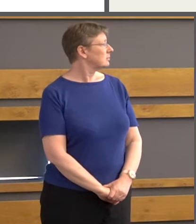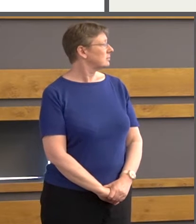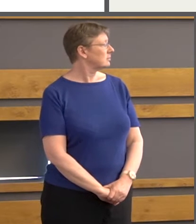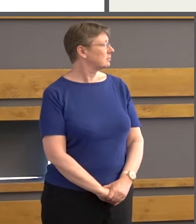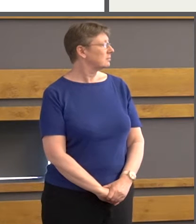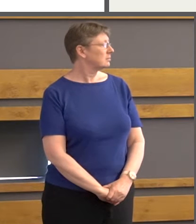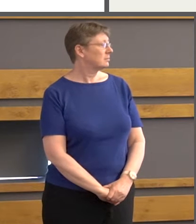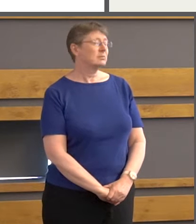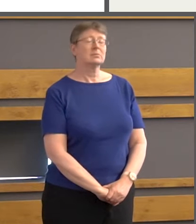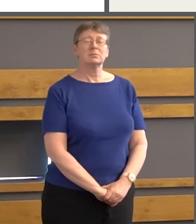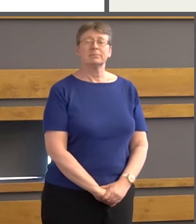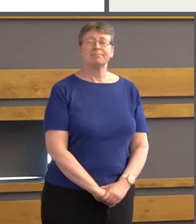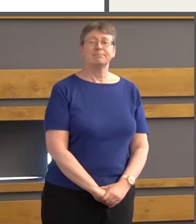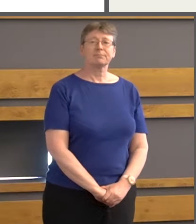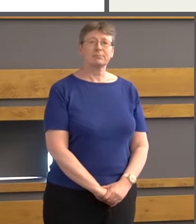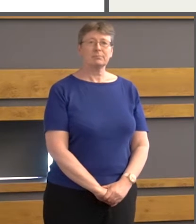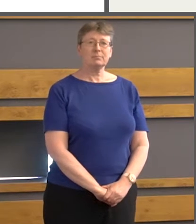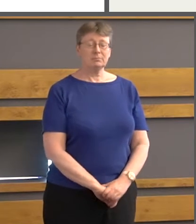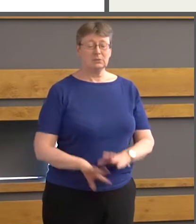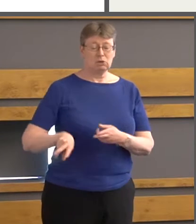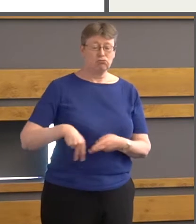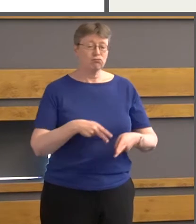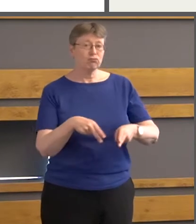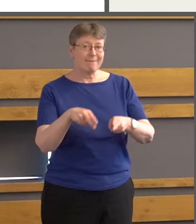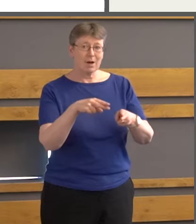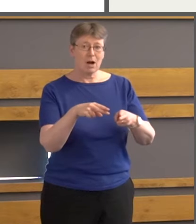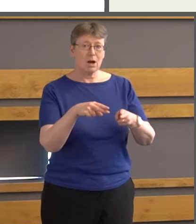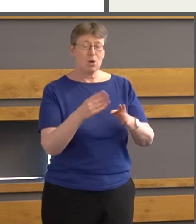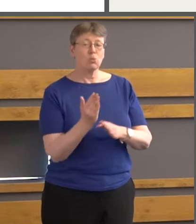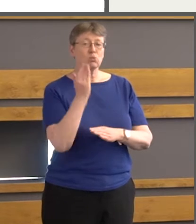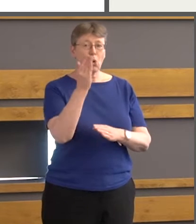So as I mentioned, the River North and South Esk run through Midlothian,